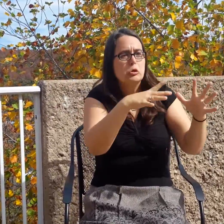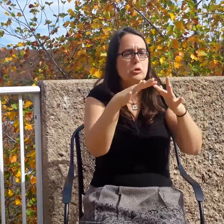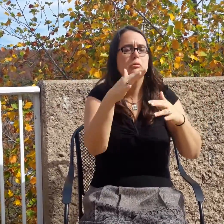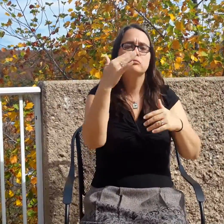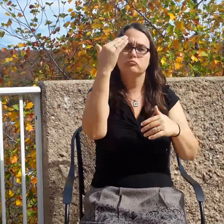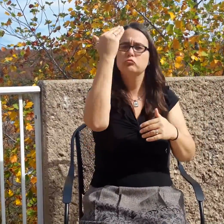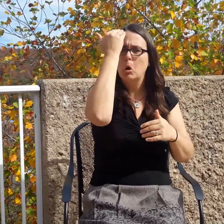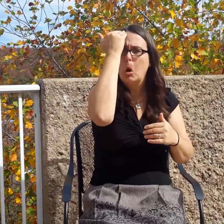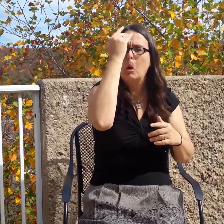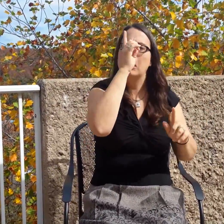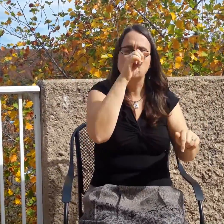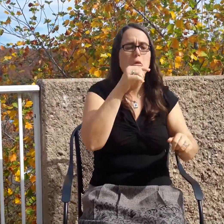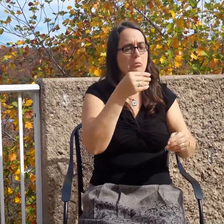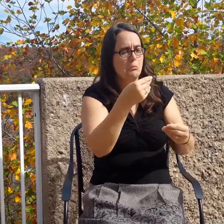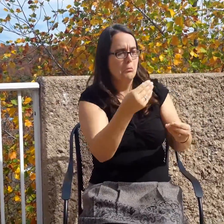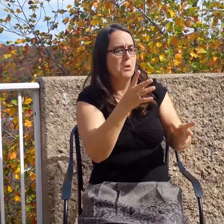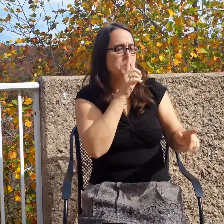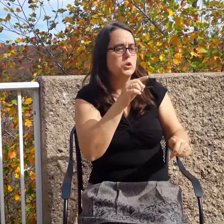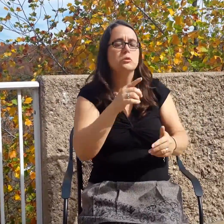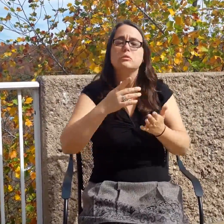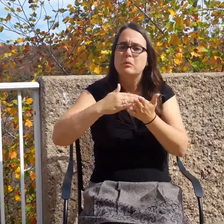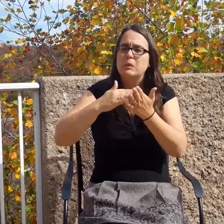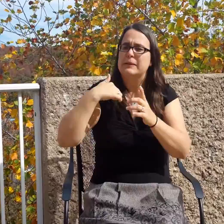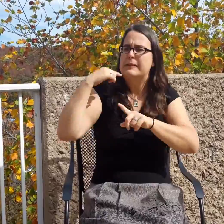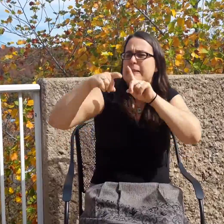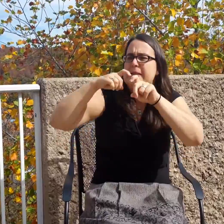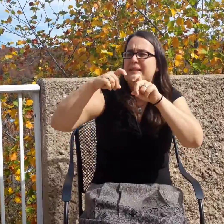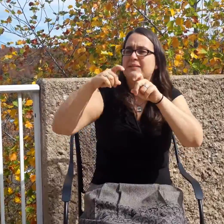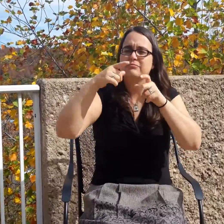Sometimes the pastor or teacher would know the answer,